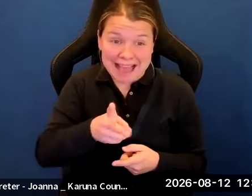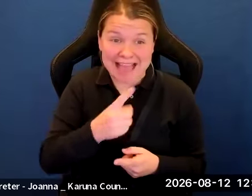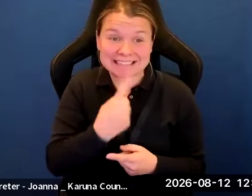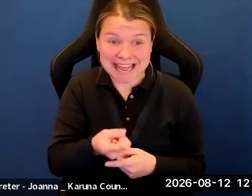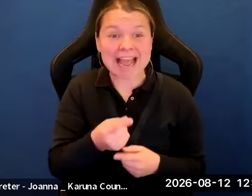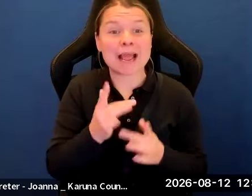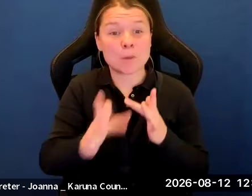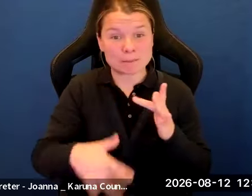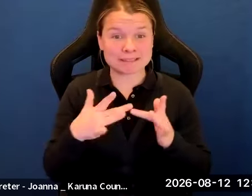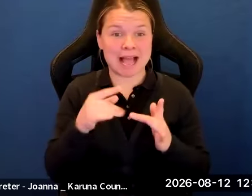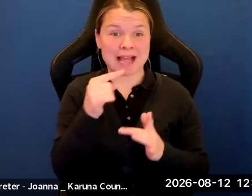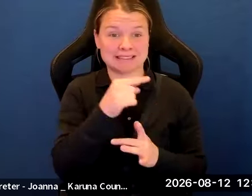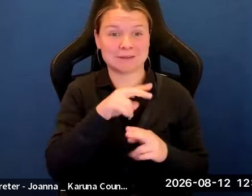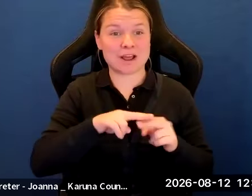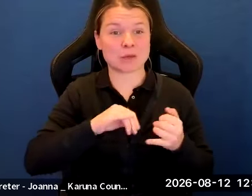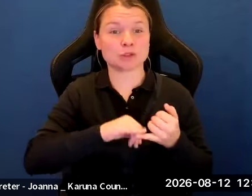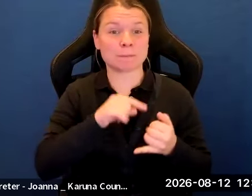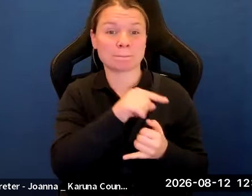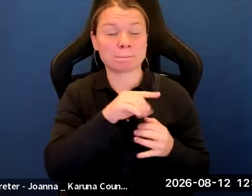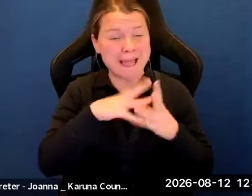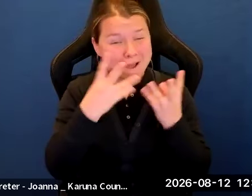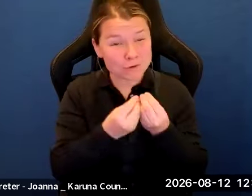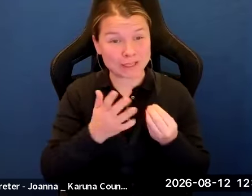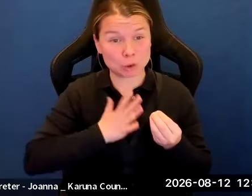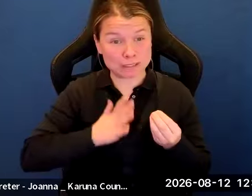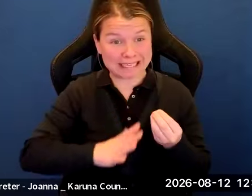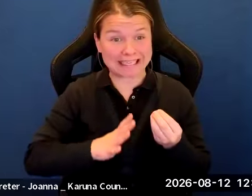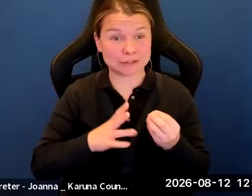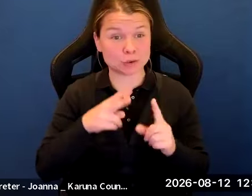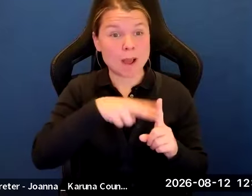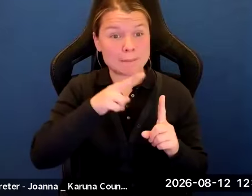of what you need before applying. So, first, I cannot iterate enough, please go to the information page. There is